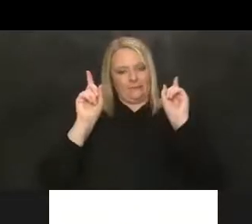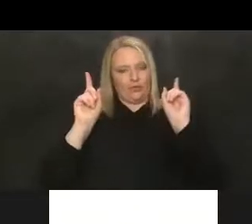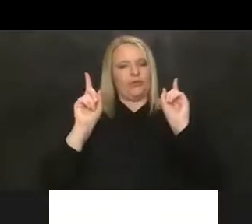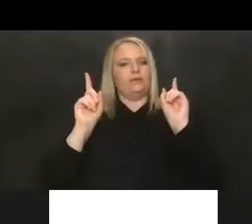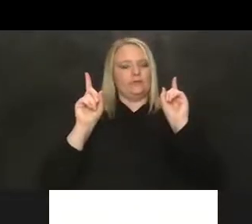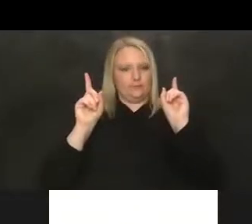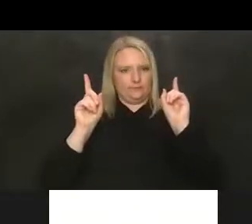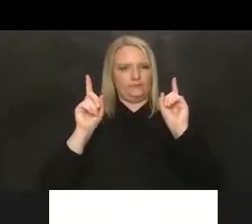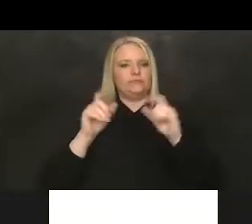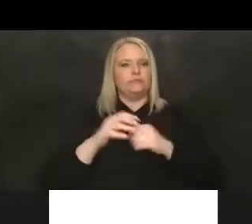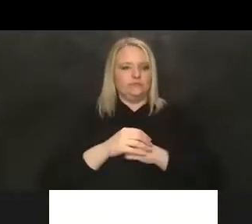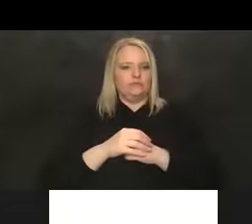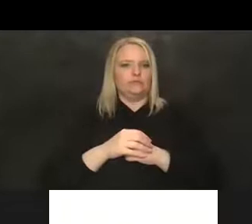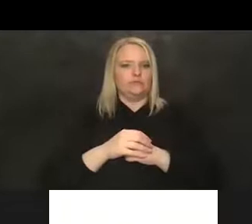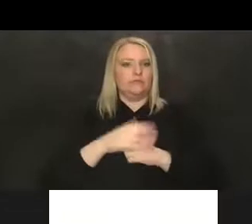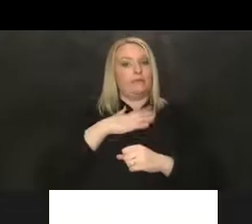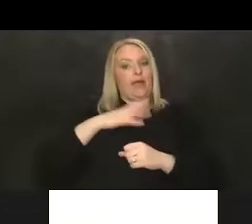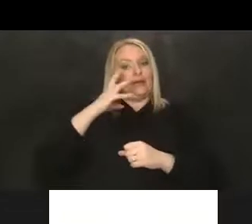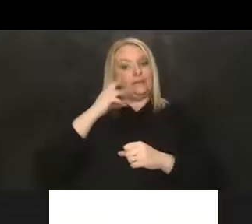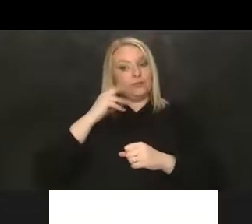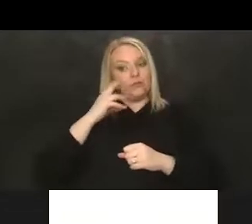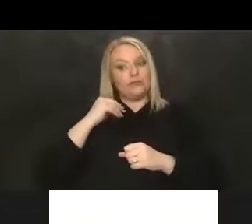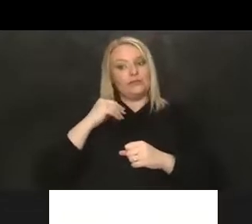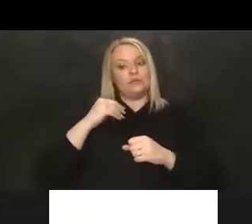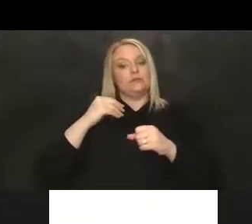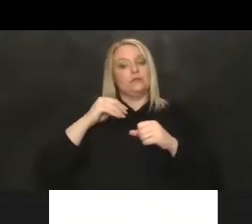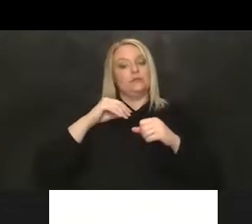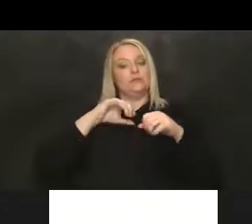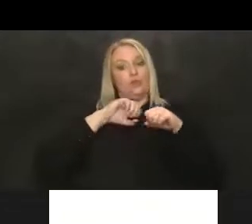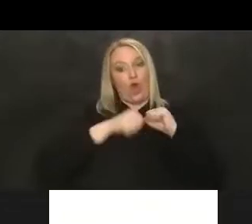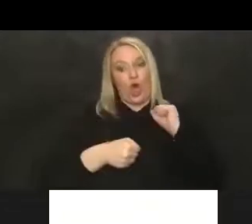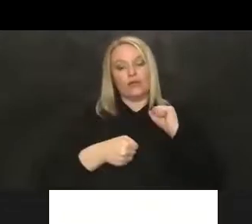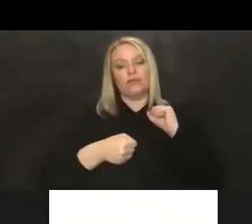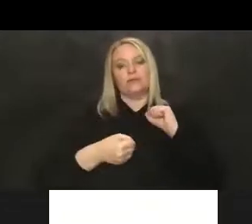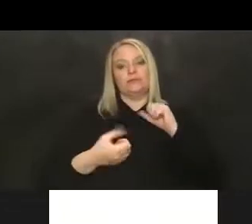my experiences and experience of loss and regaining, that's not everybody's experience.